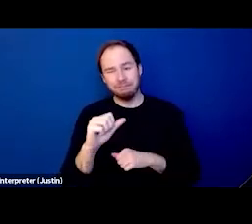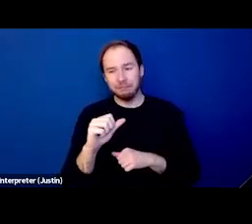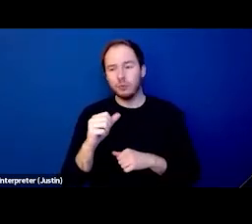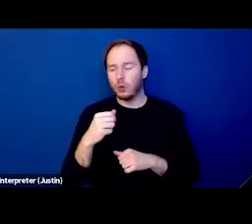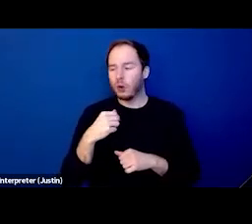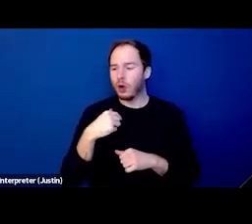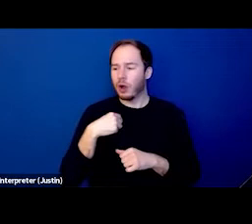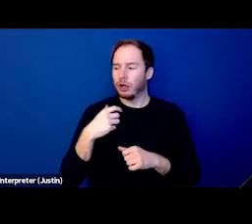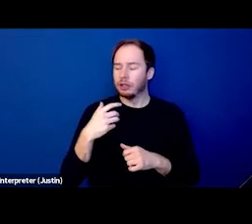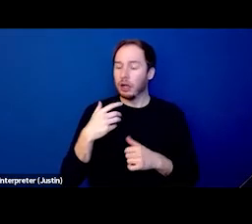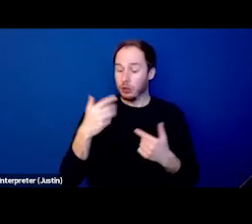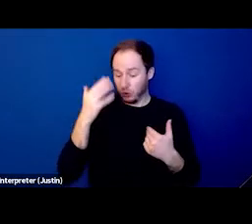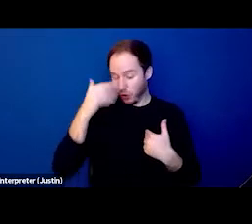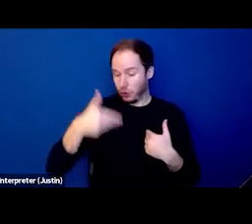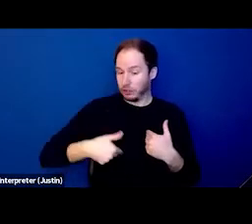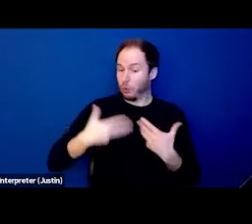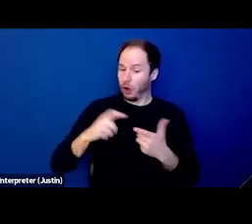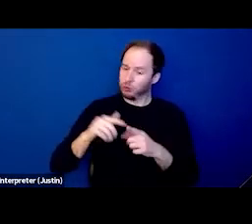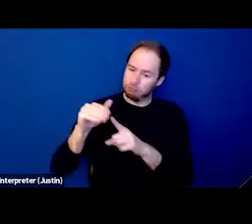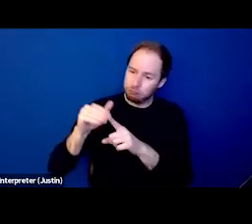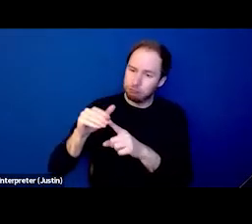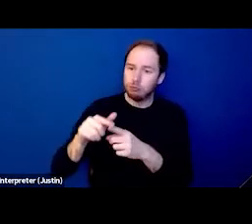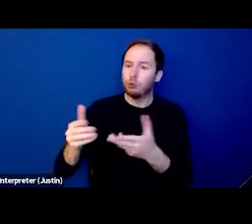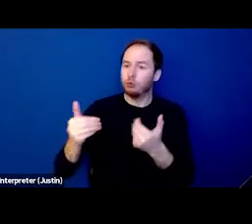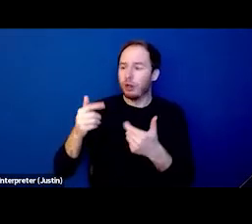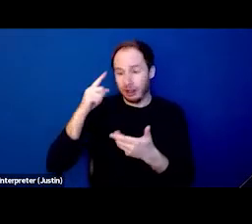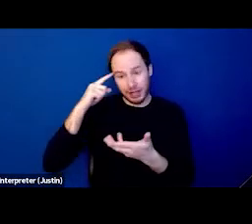a nudge and move things along, but to be mindful